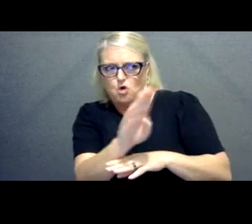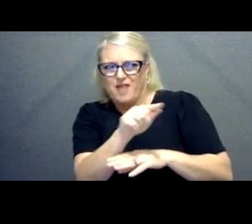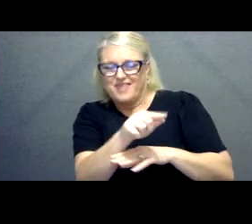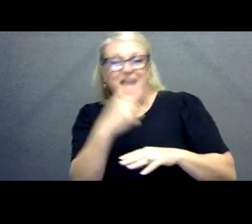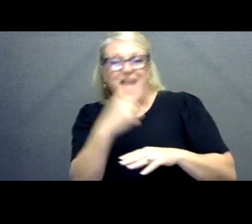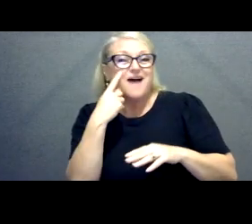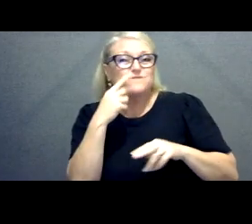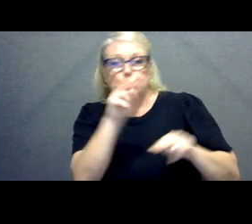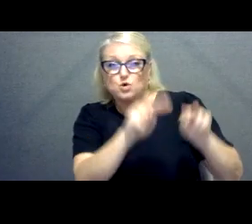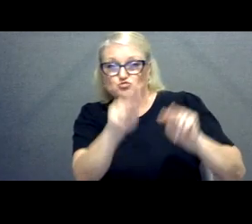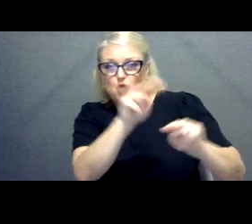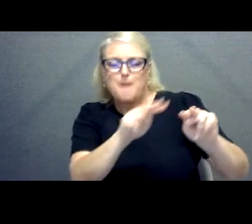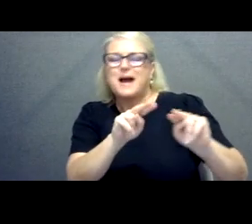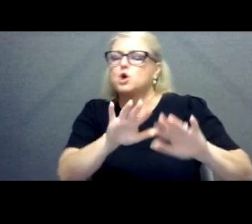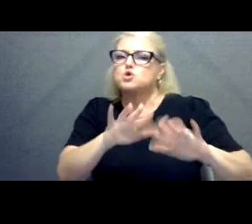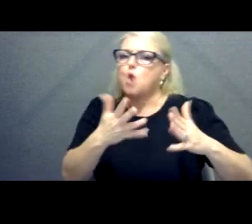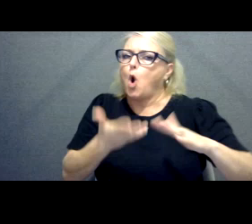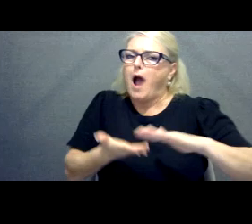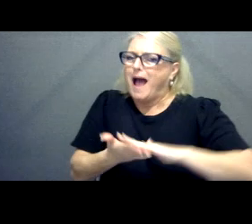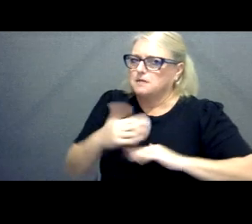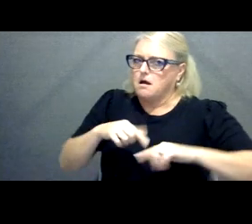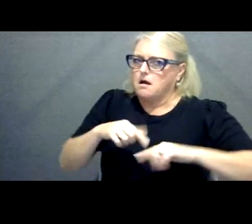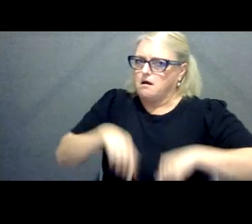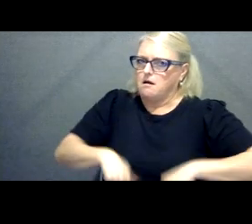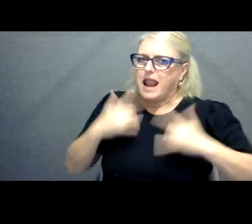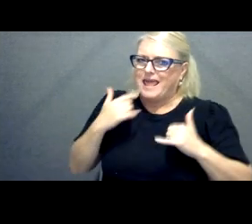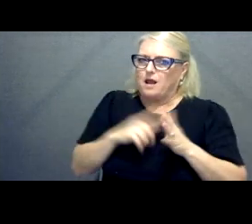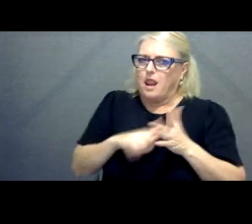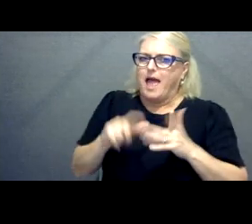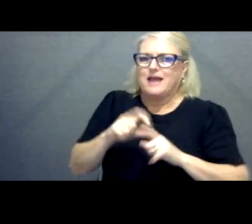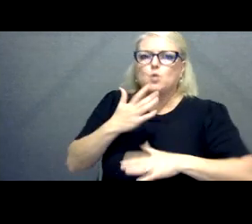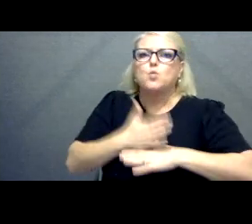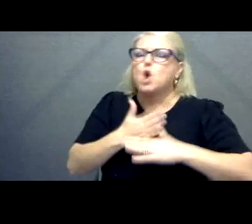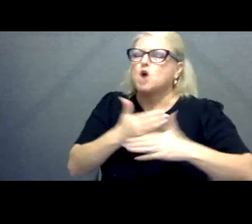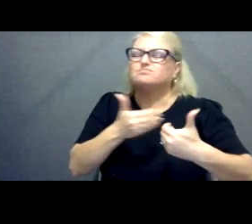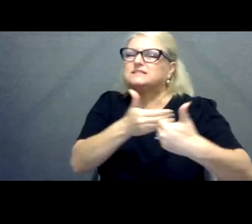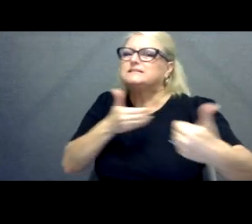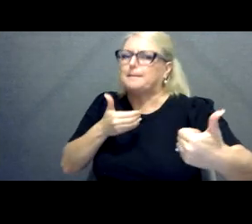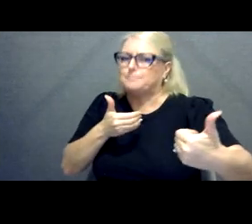bit of paperwork to do with that one so um people really should call that number if they want to go